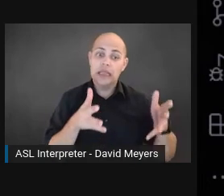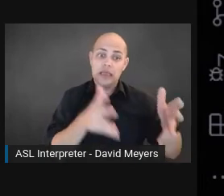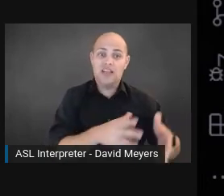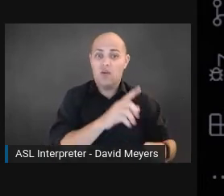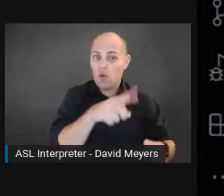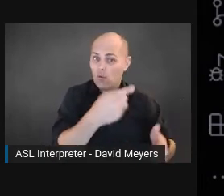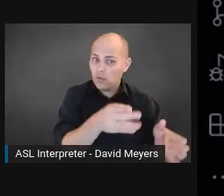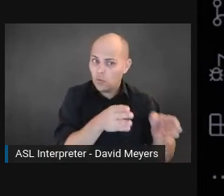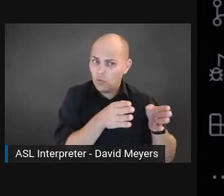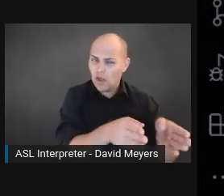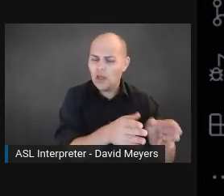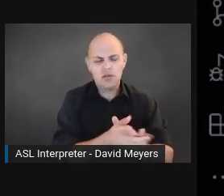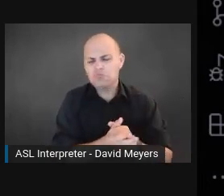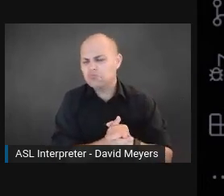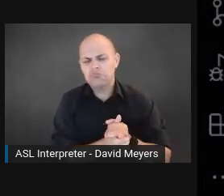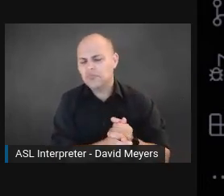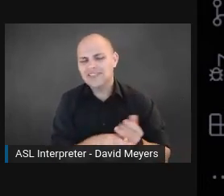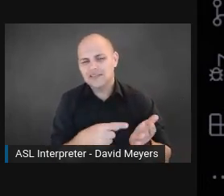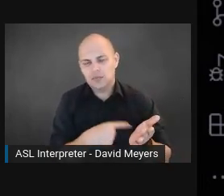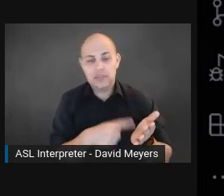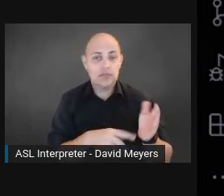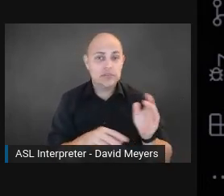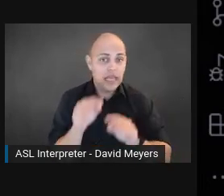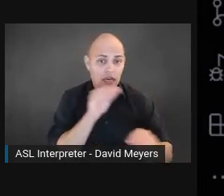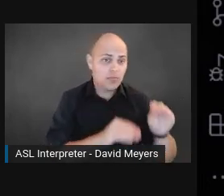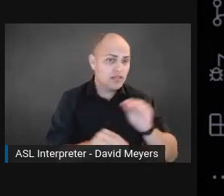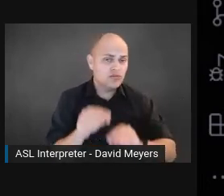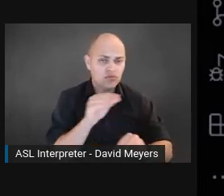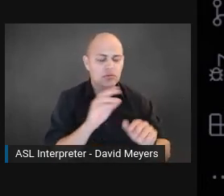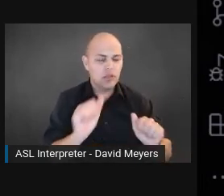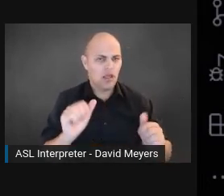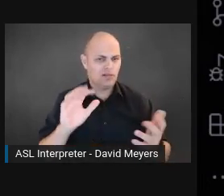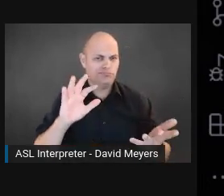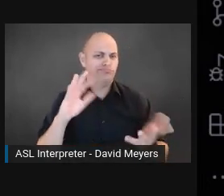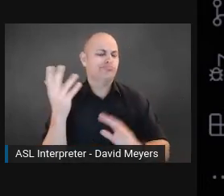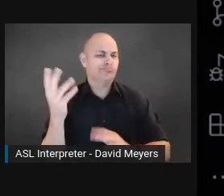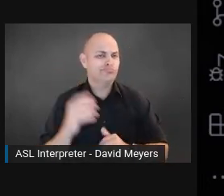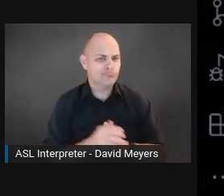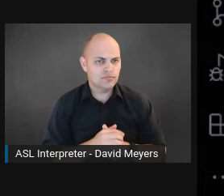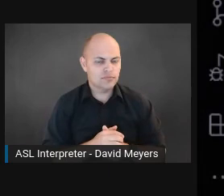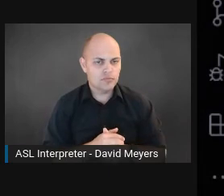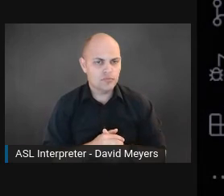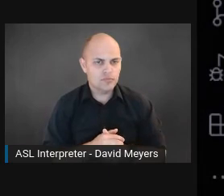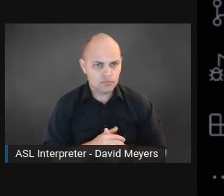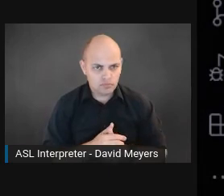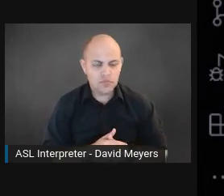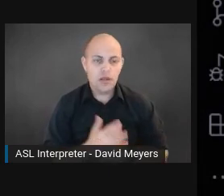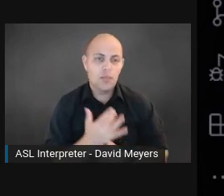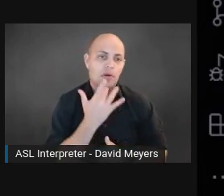because sometimes animations can cause people trouble. We have prefers-reduced-motion happening.